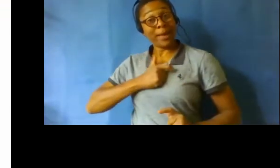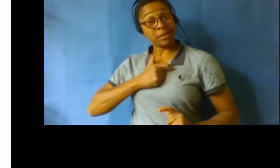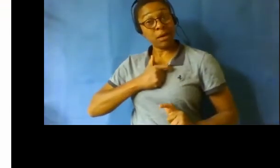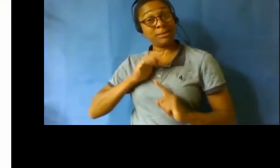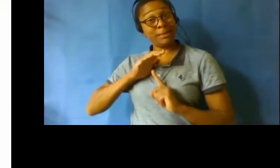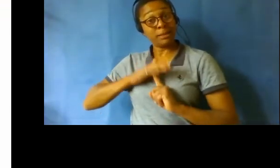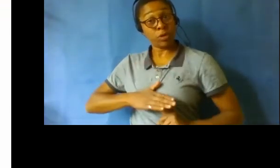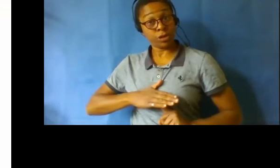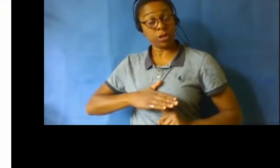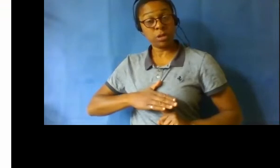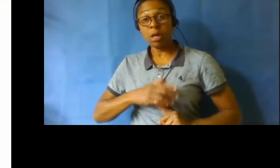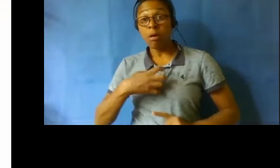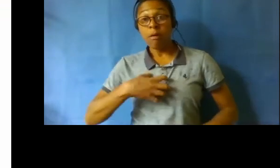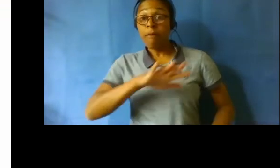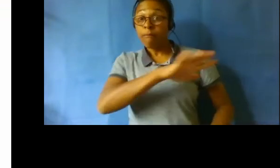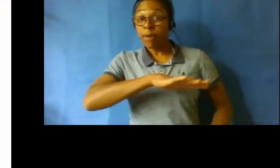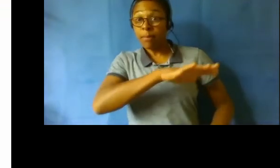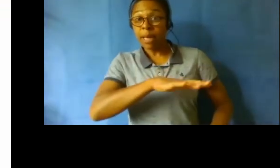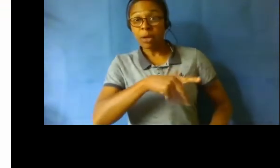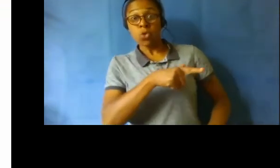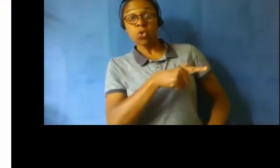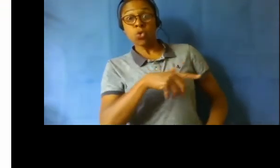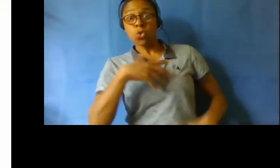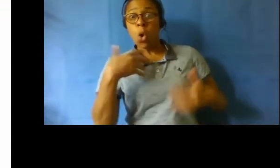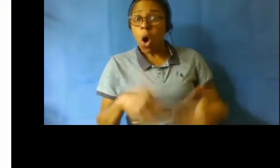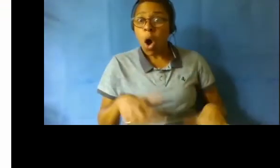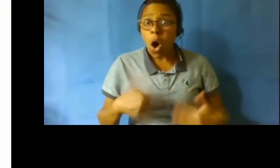were immediately really supportive and started reading about both diagnoses but